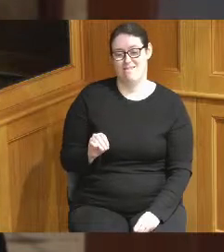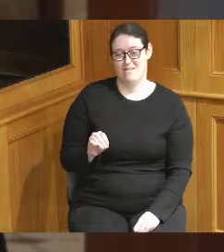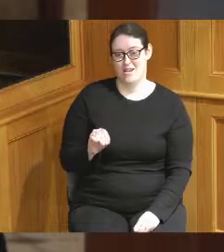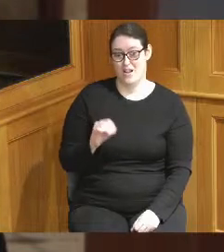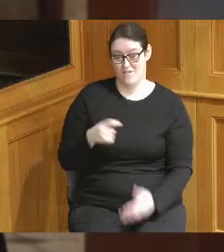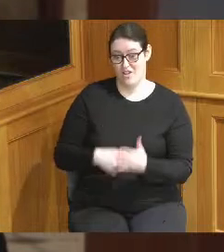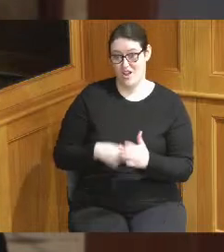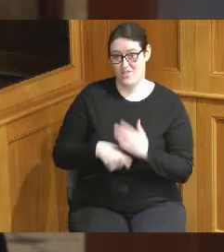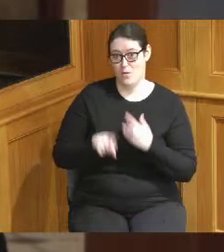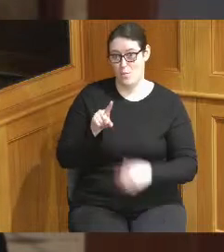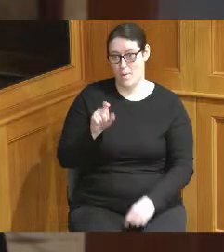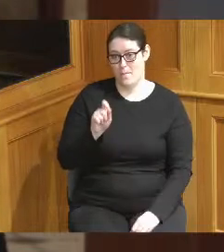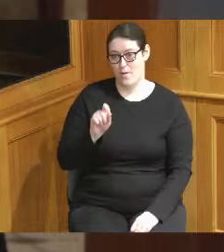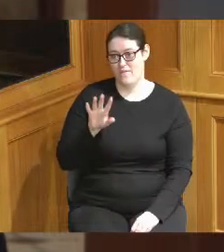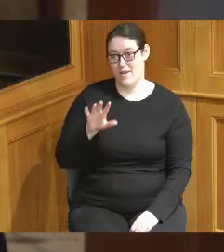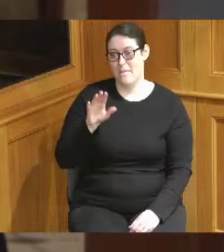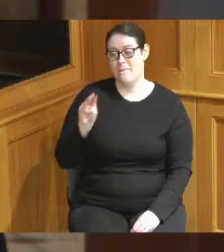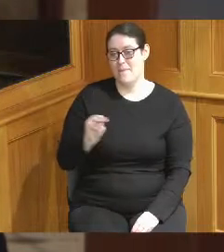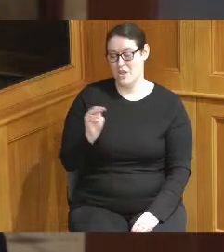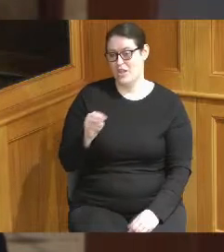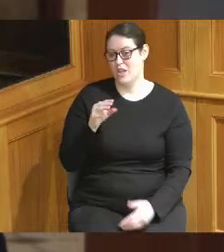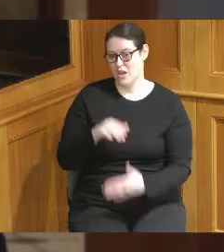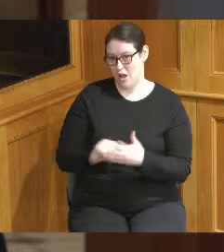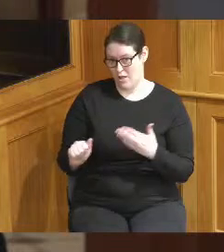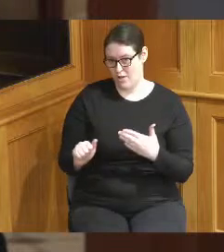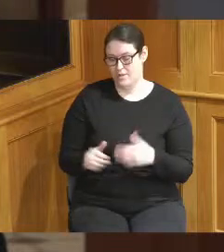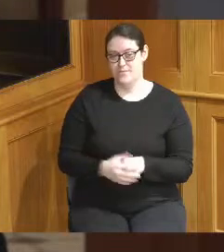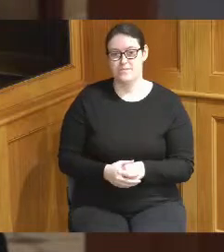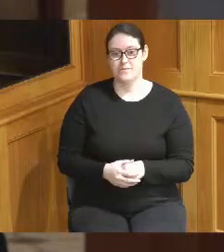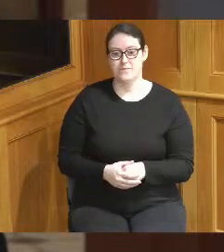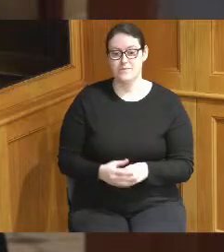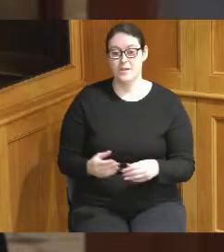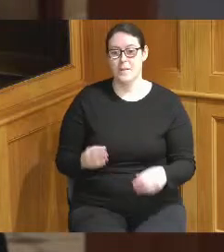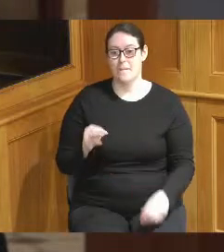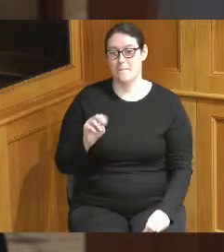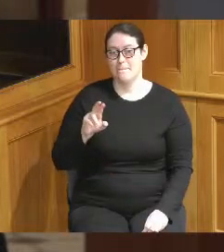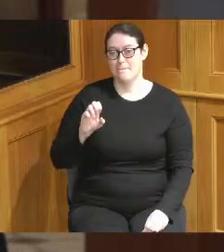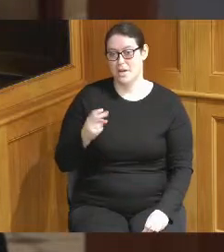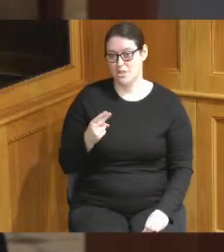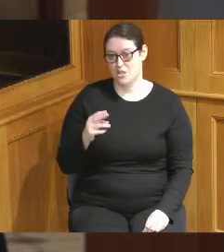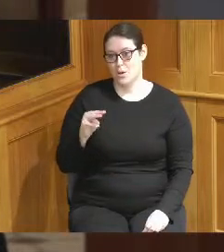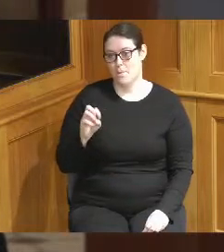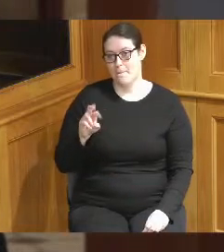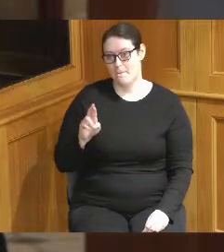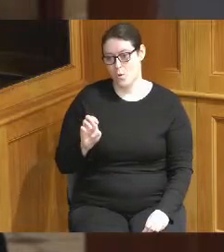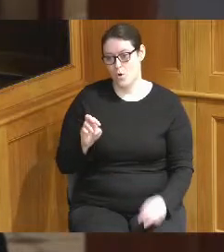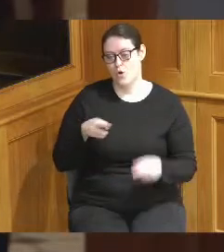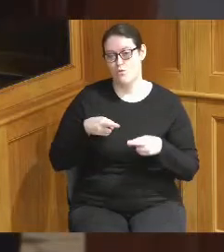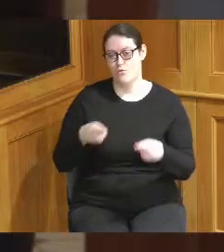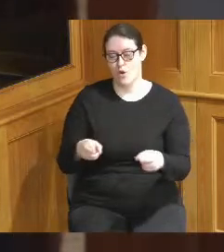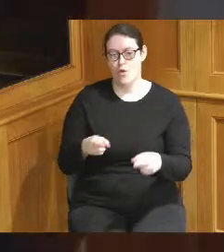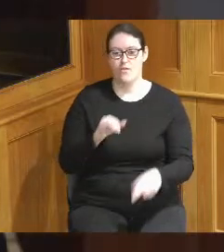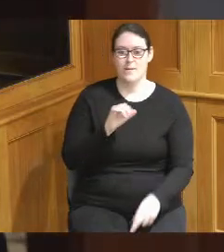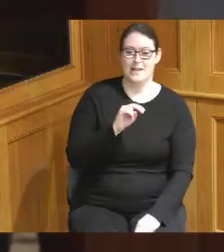excitement about the recognition of the work that they are doing for people with disabilities in our